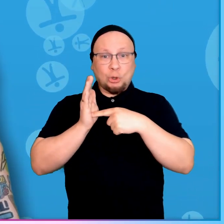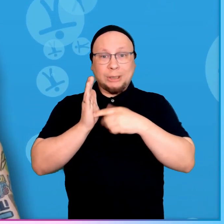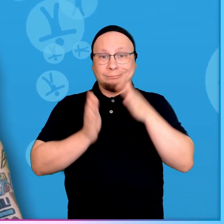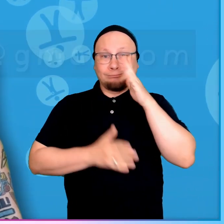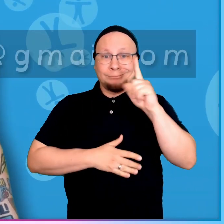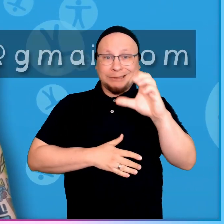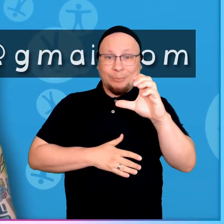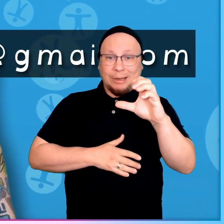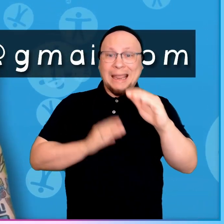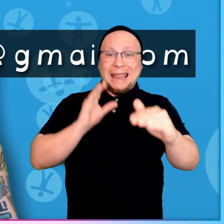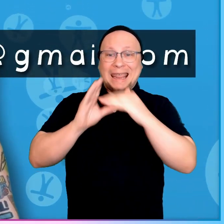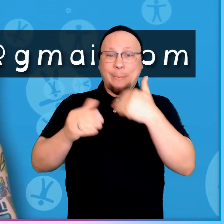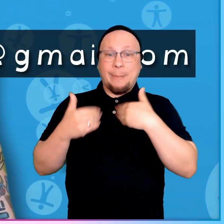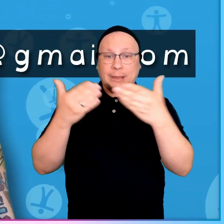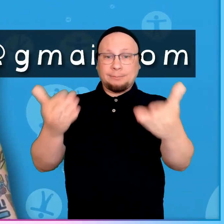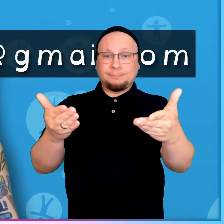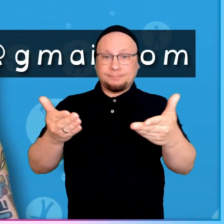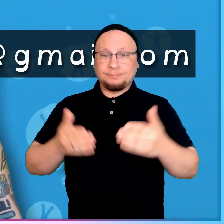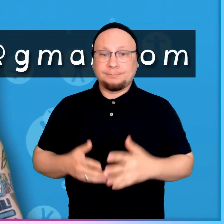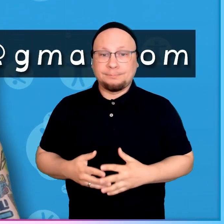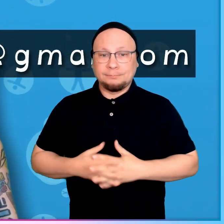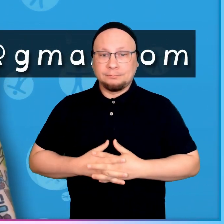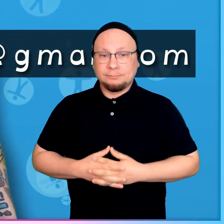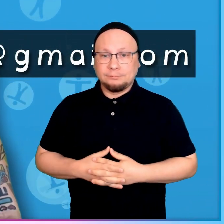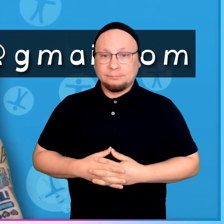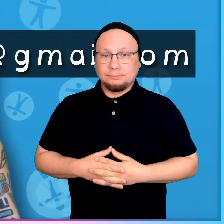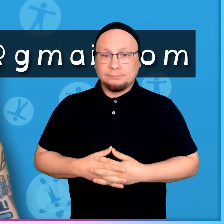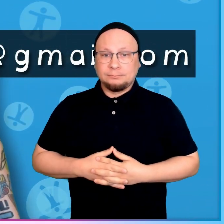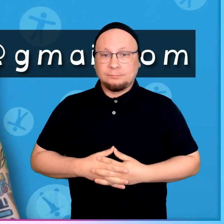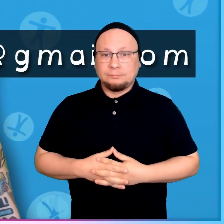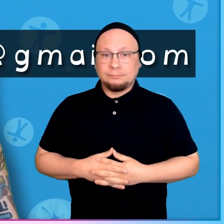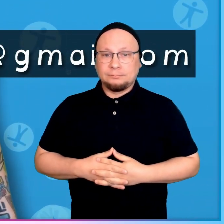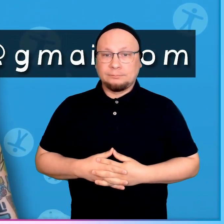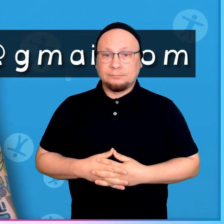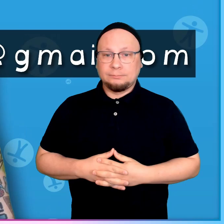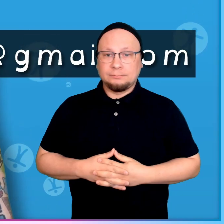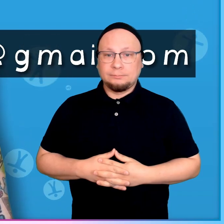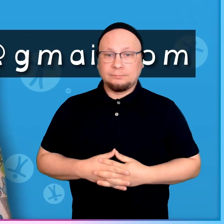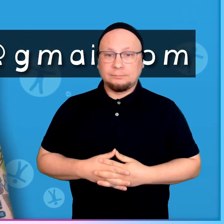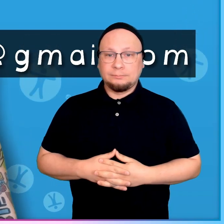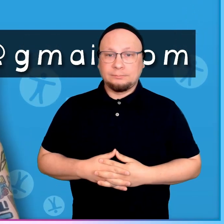email LauraKBuzzOfficial@Gmail.com, and we can discuss specifics.